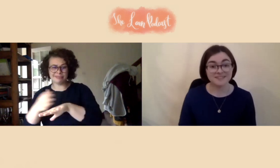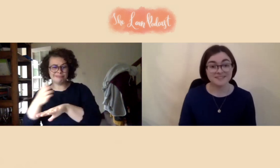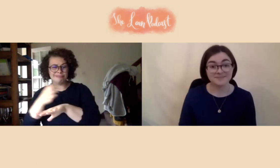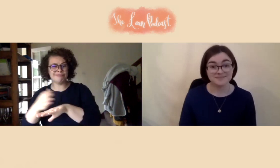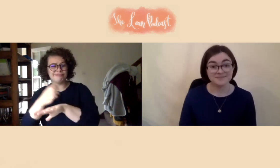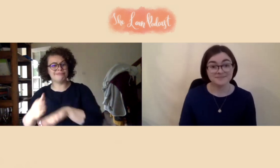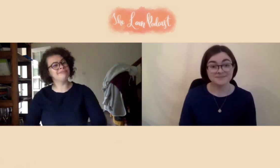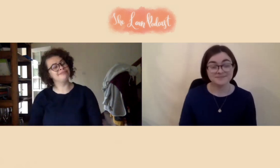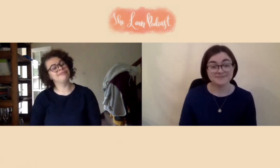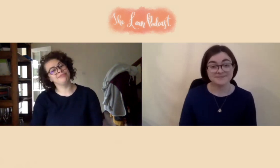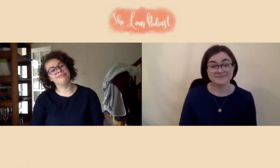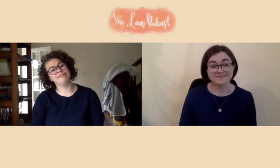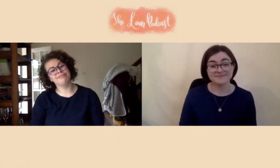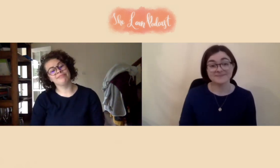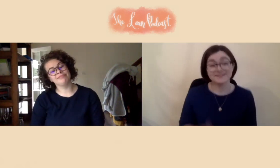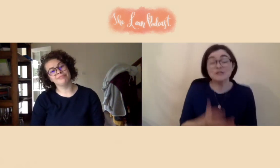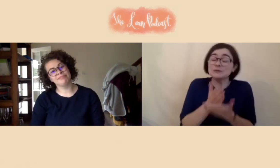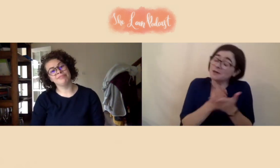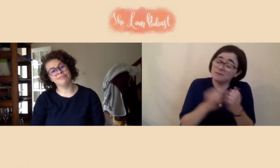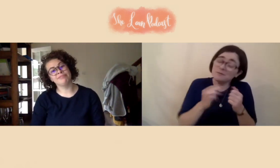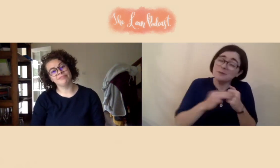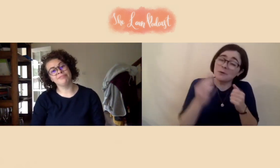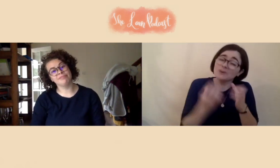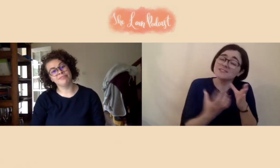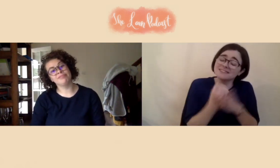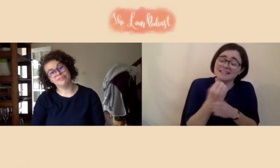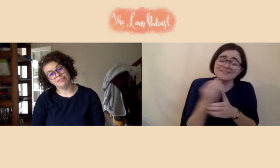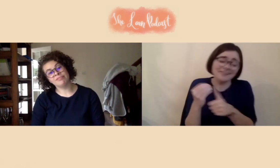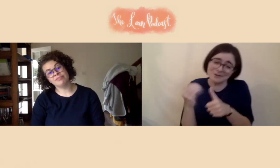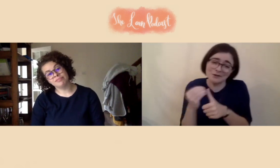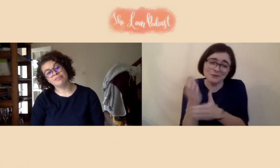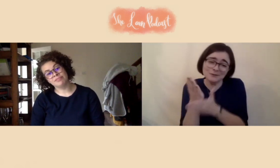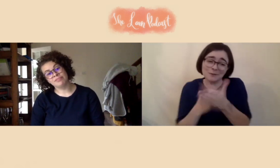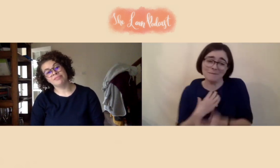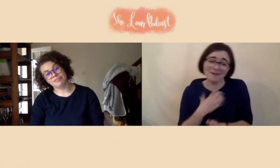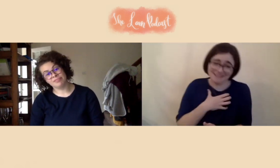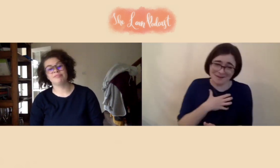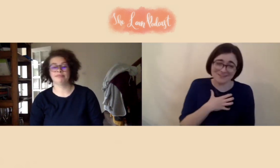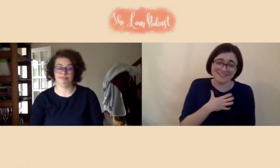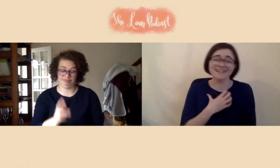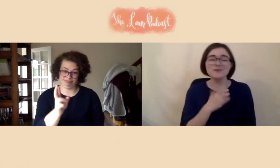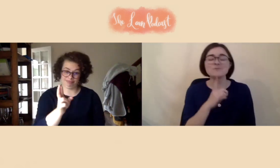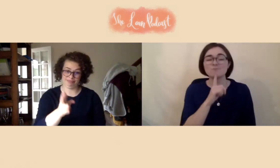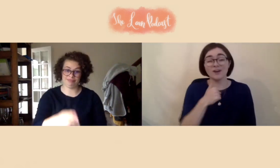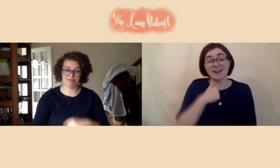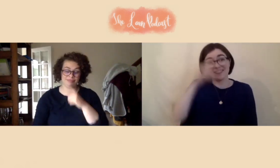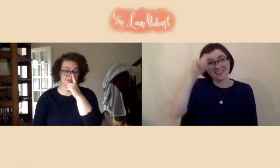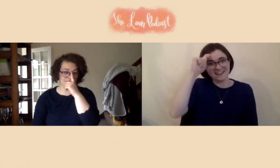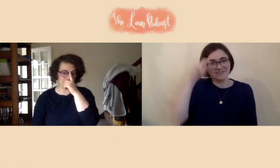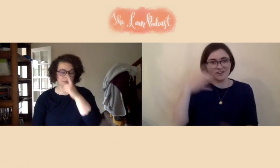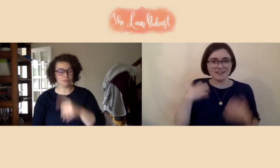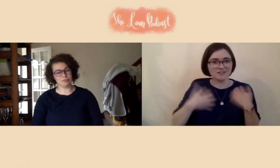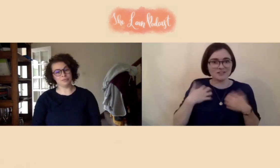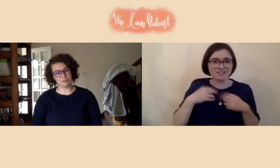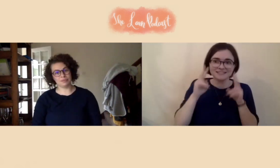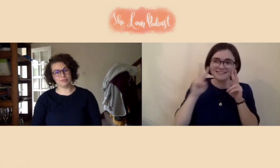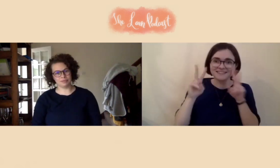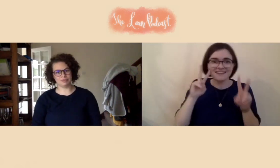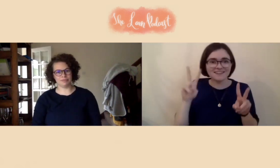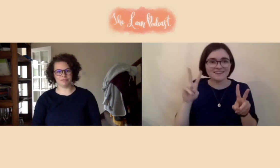And some, I could say, have been more successful than others. Absolutely. - And, what I think is very interesting to hear everybody's own experiences